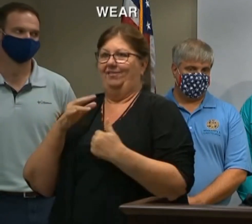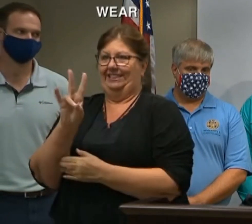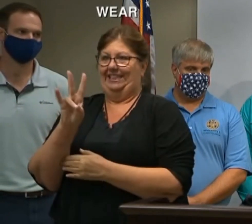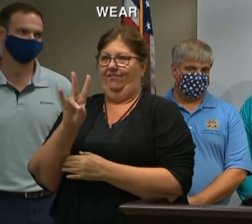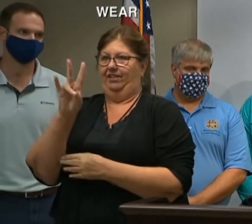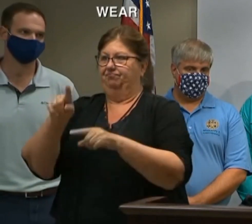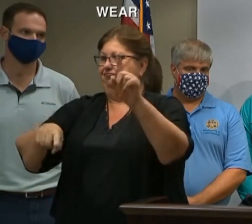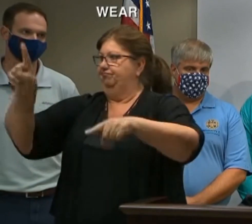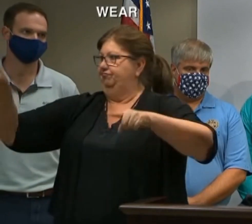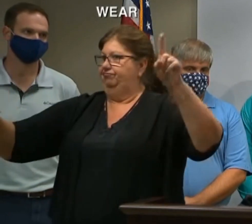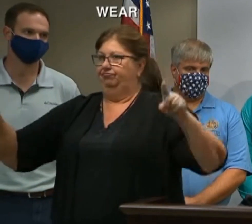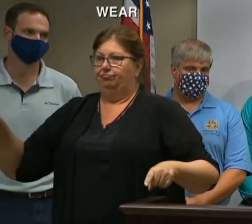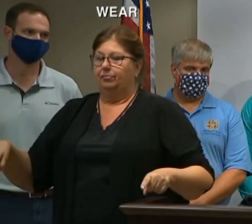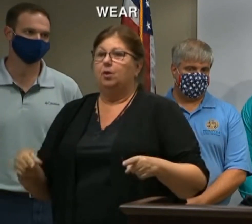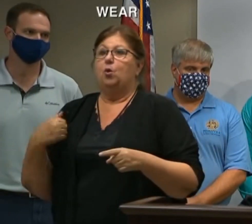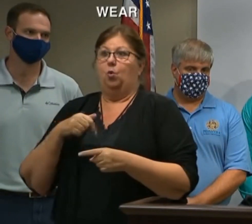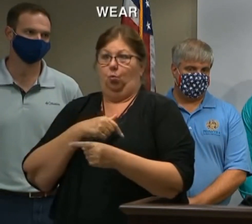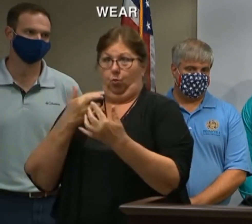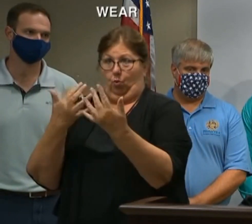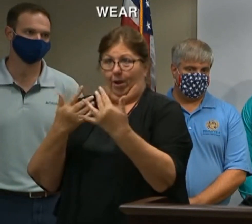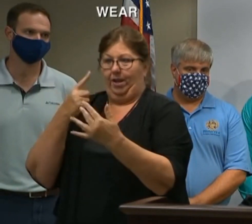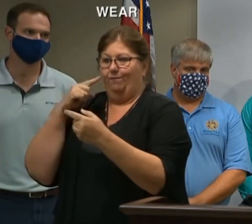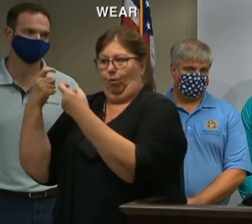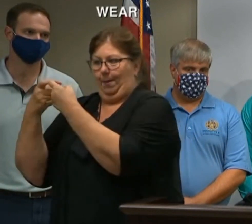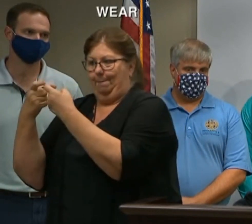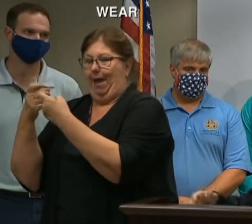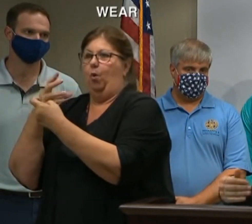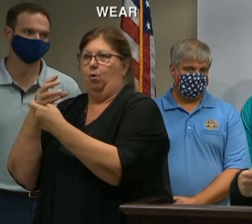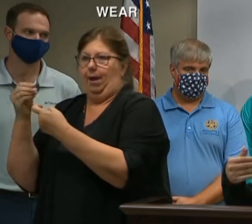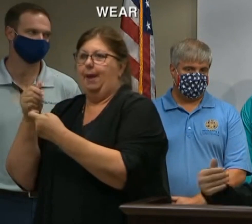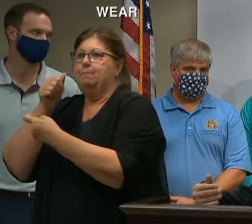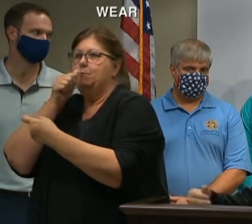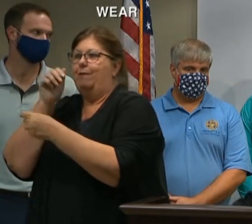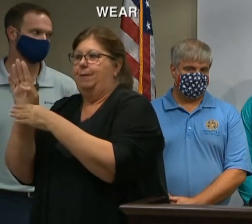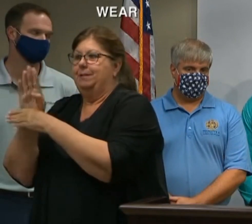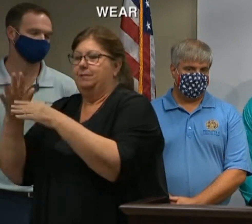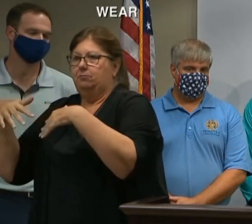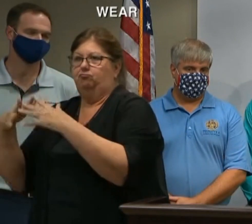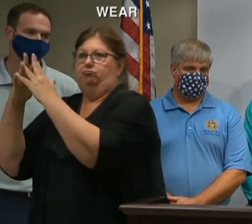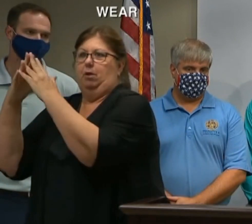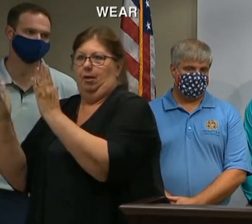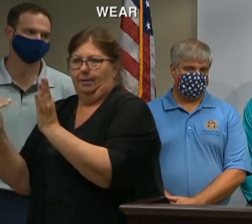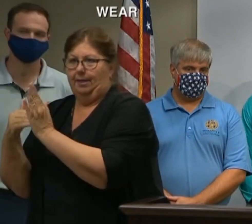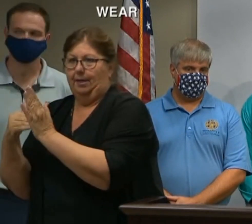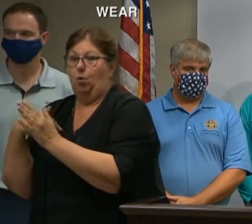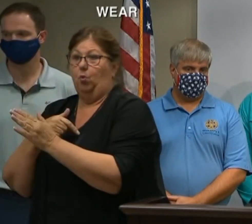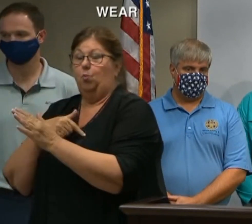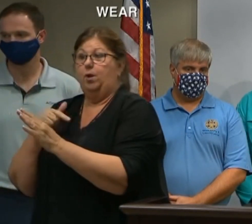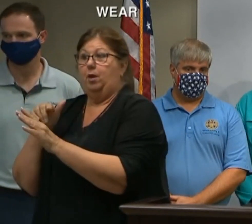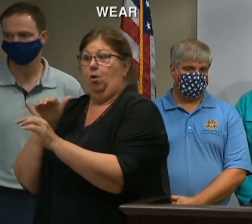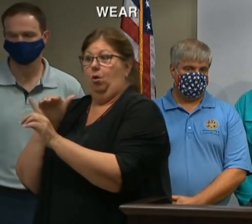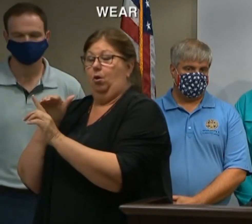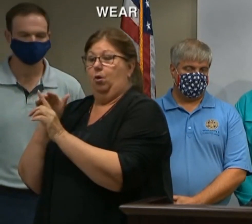for power uh and the private sector to to come back online we are pushing uh uh gulf power uh working with them